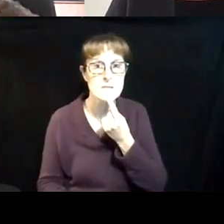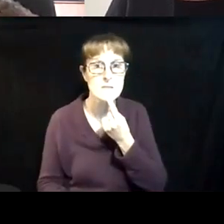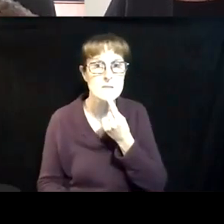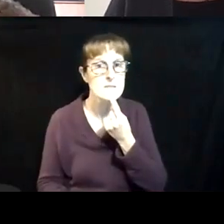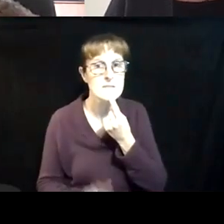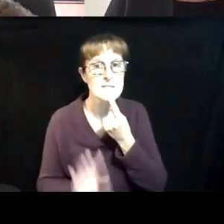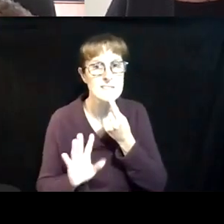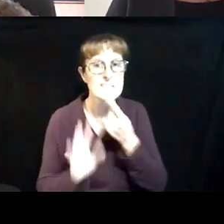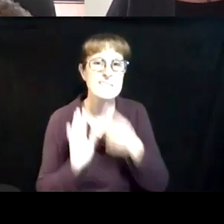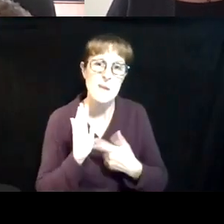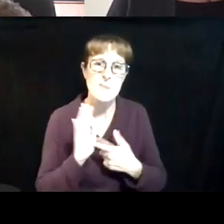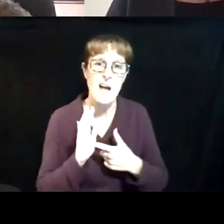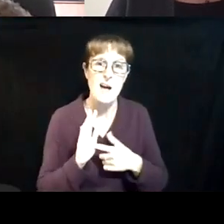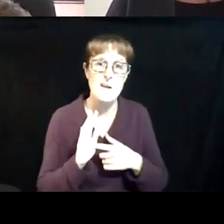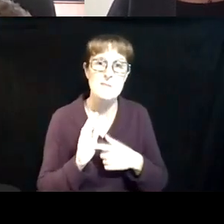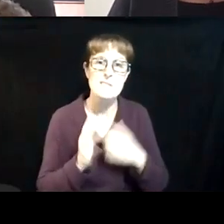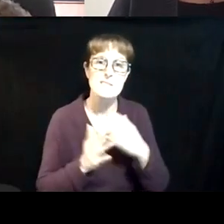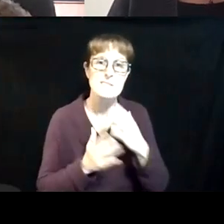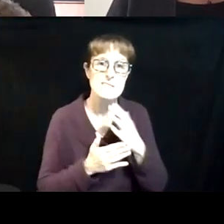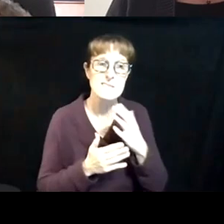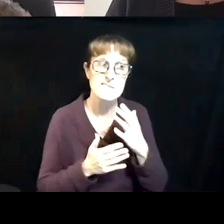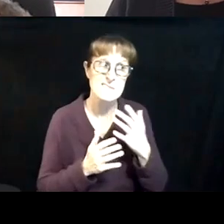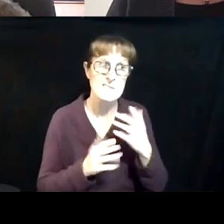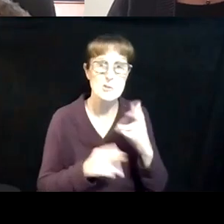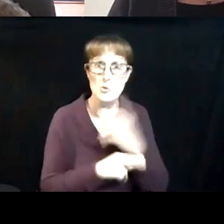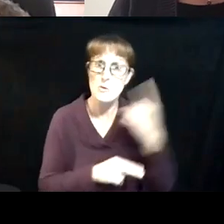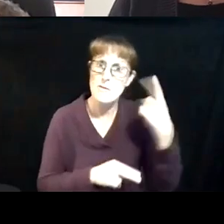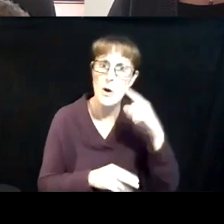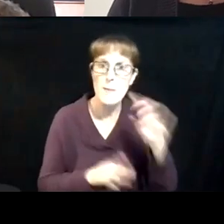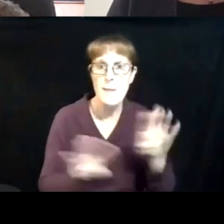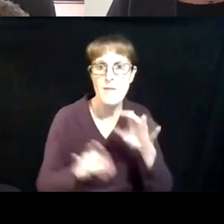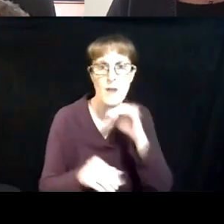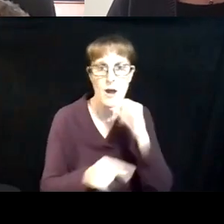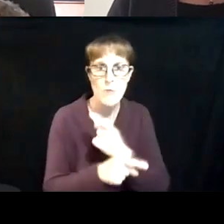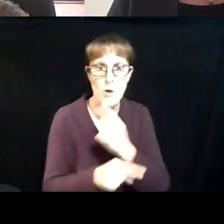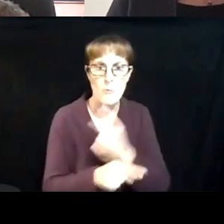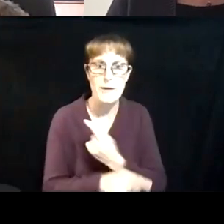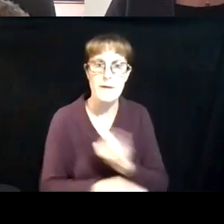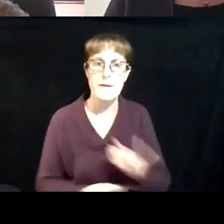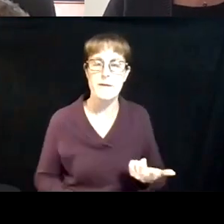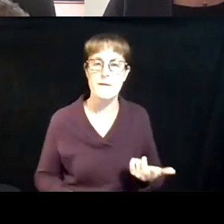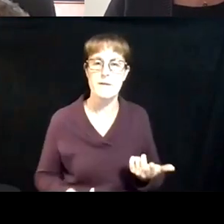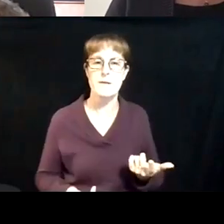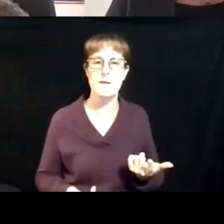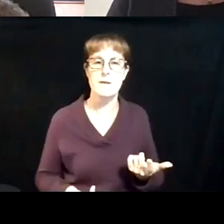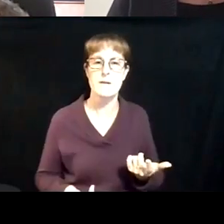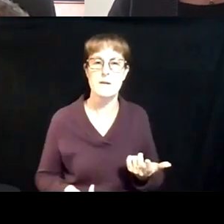I talked to you about taking your eyes off your work but not maintaining a neat appearance.